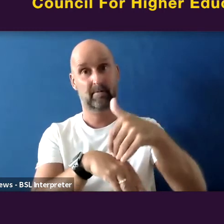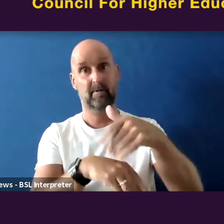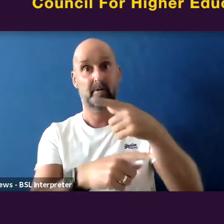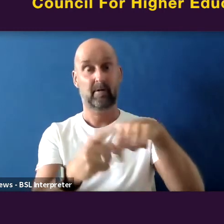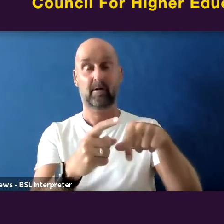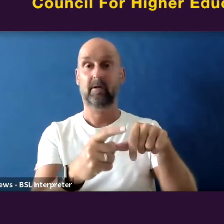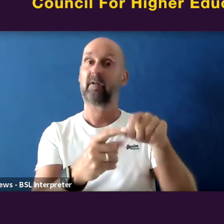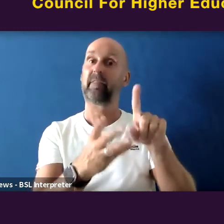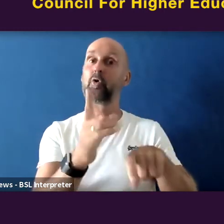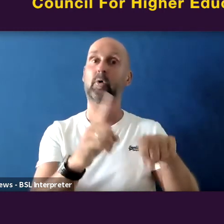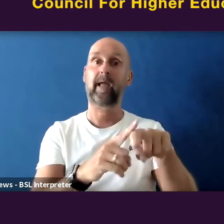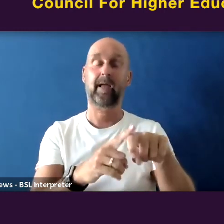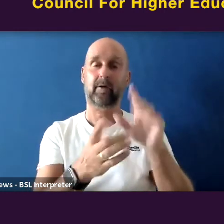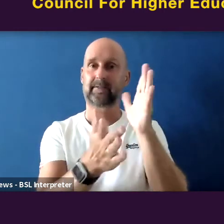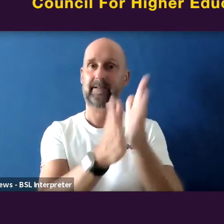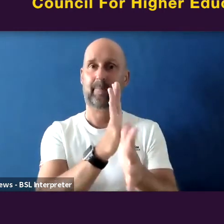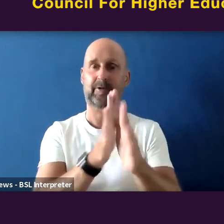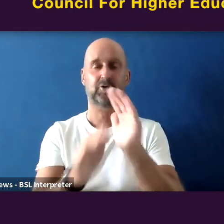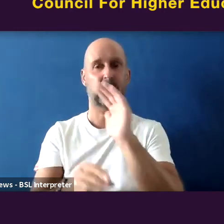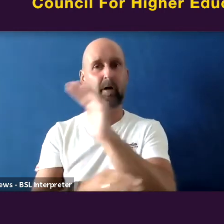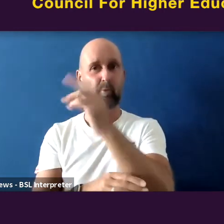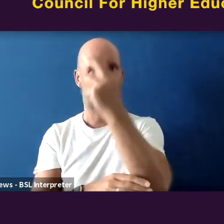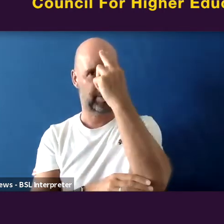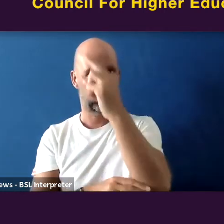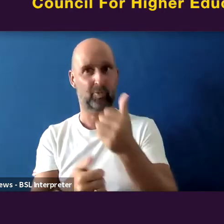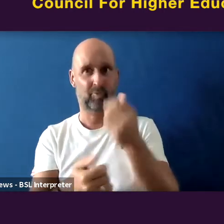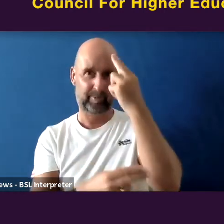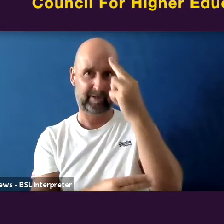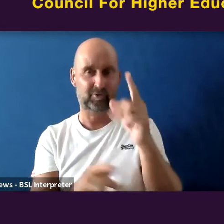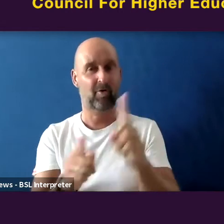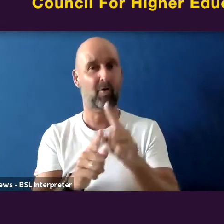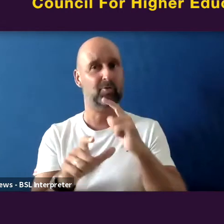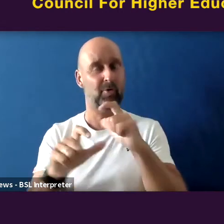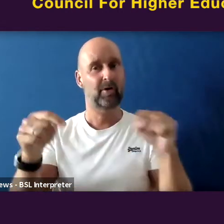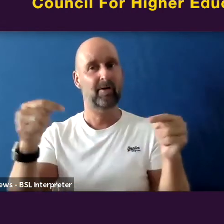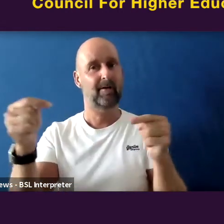international reputation, competitiveness and ability to attract global talent.